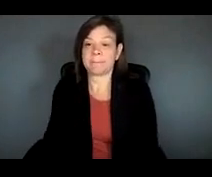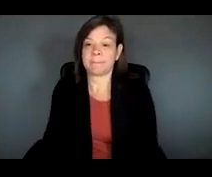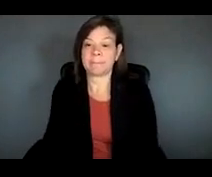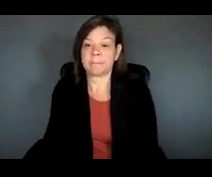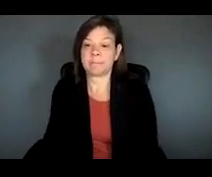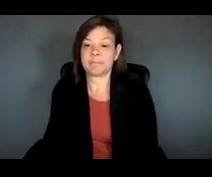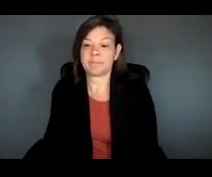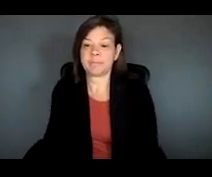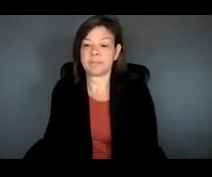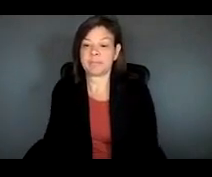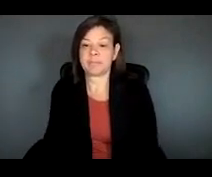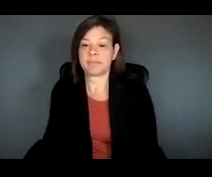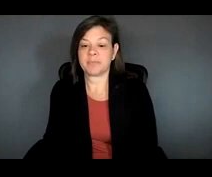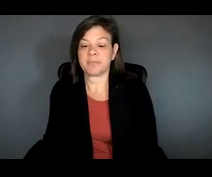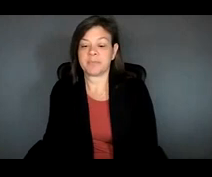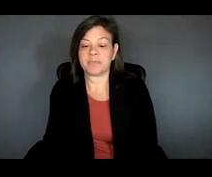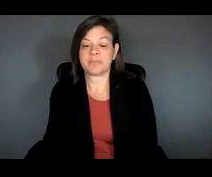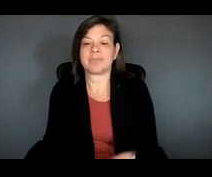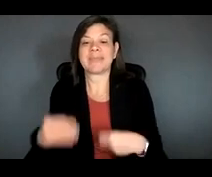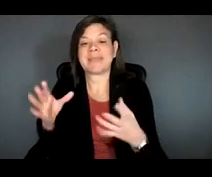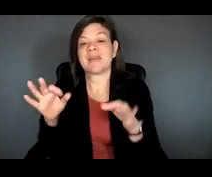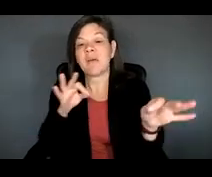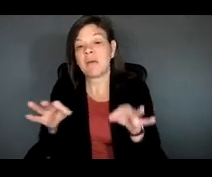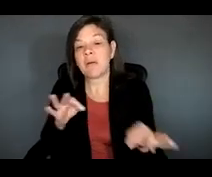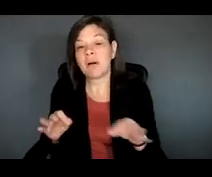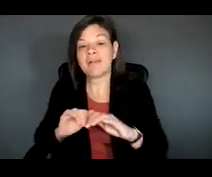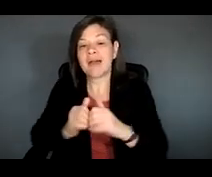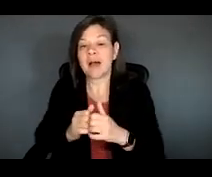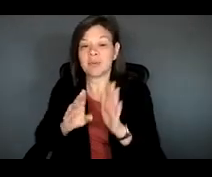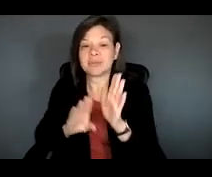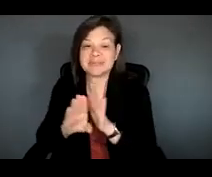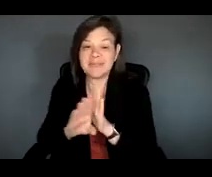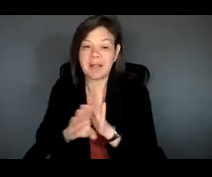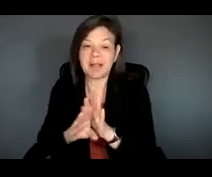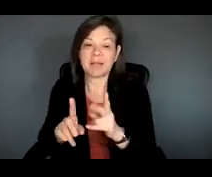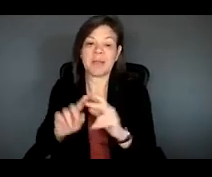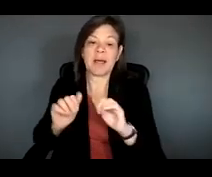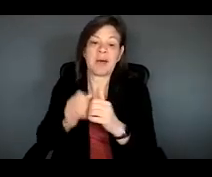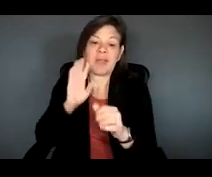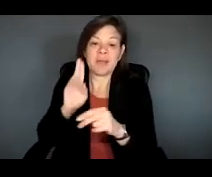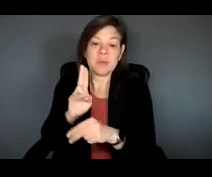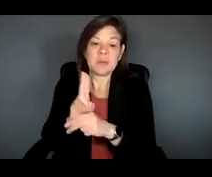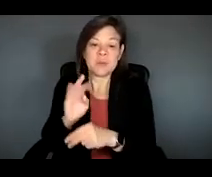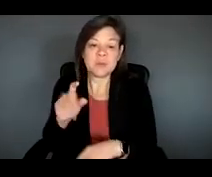of a description of how it has developed. How they utilize it. But that the bulk of